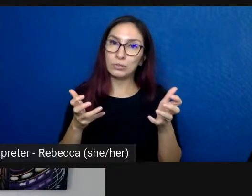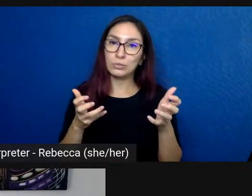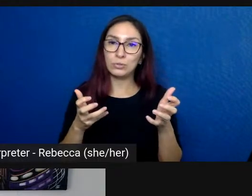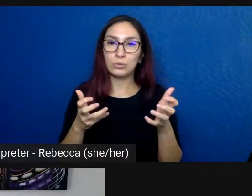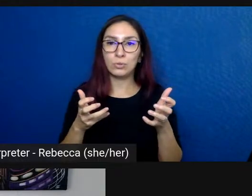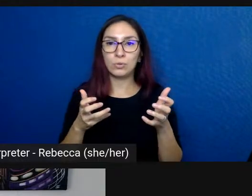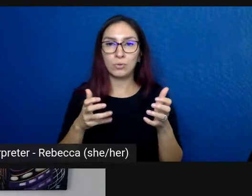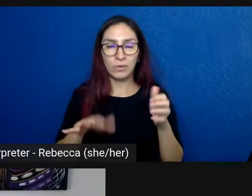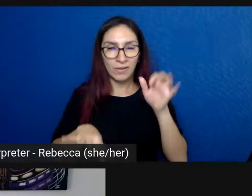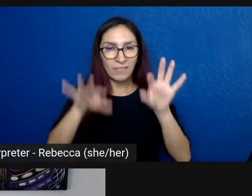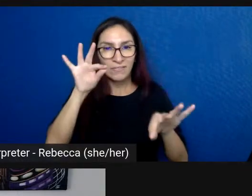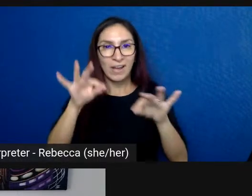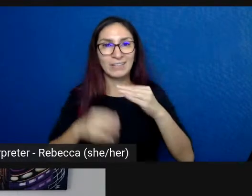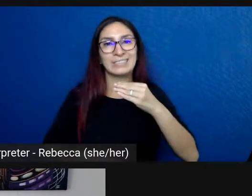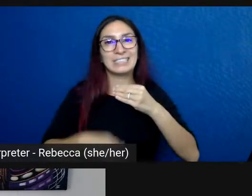There are further considerations